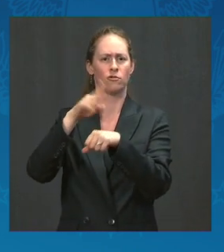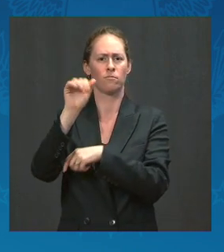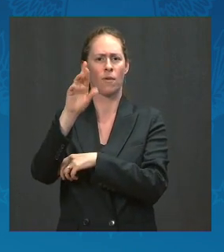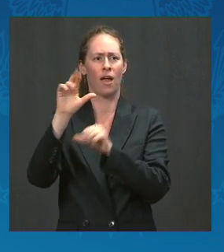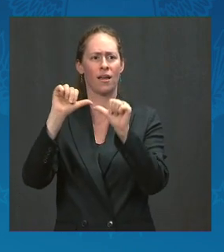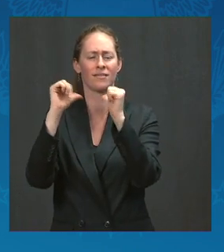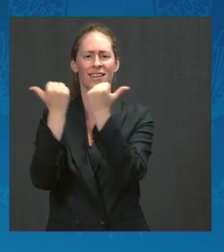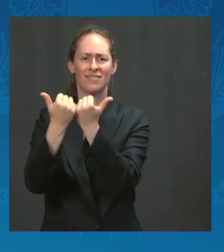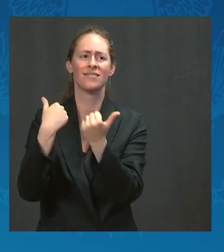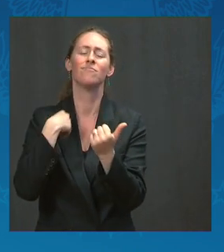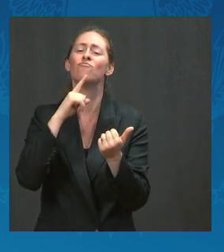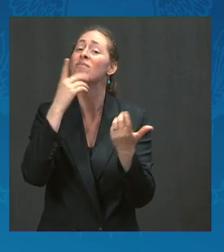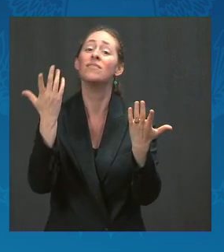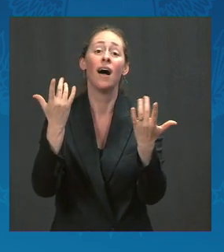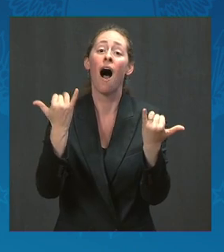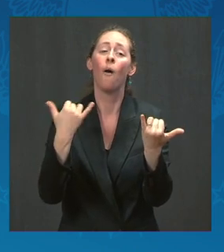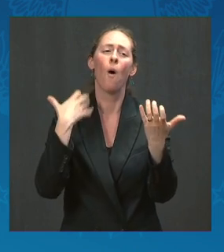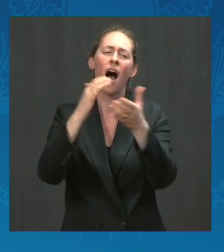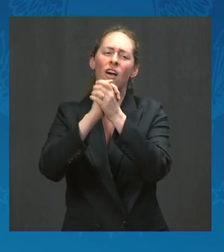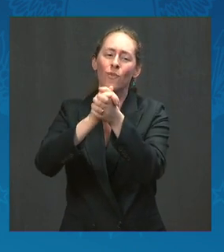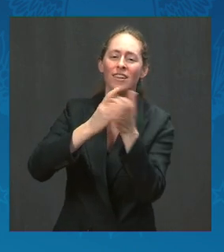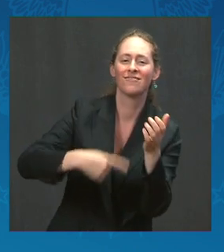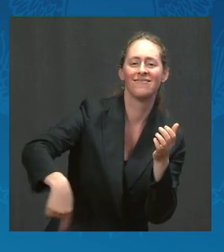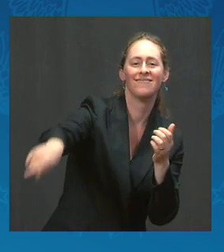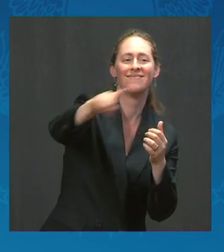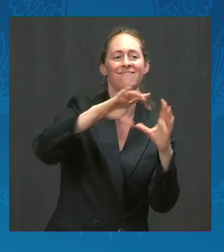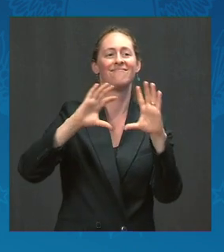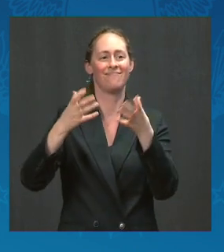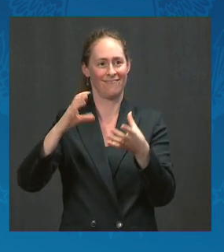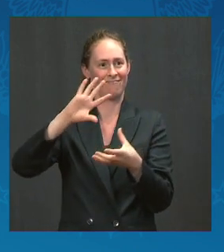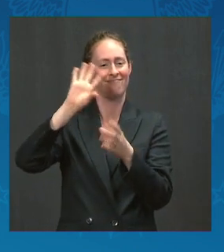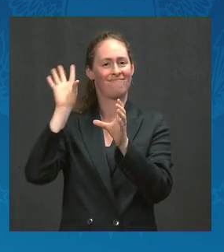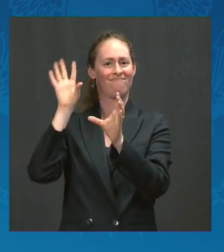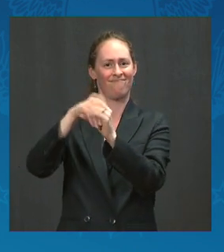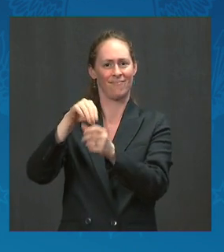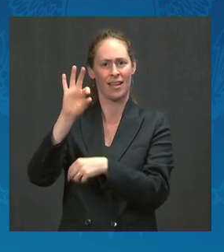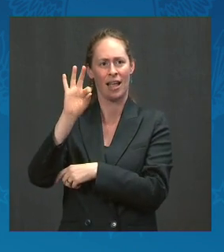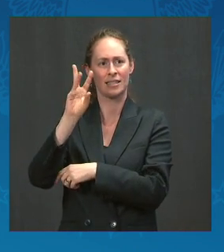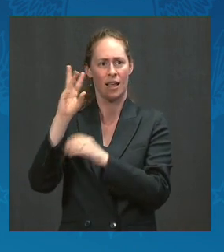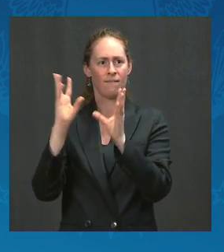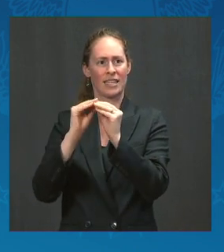on the 96th convention of this organization.